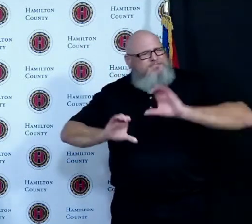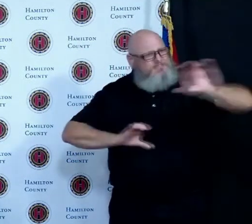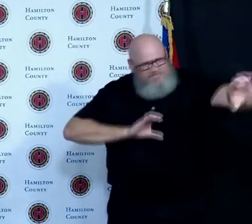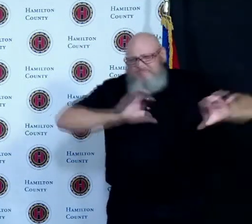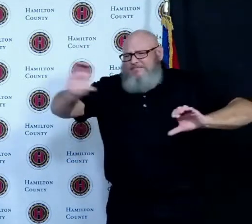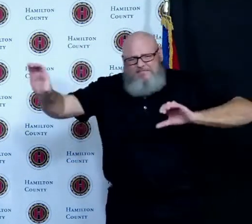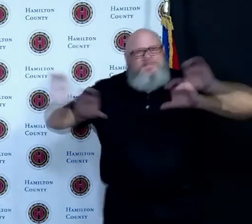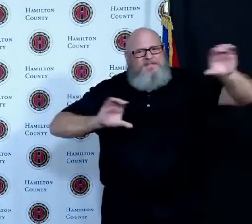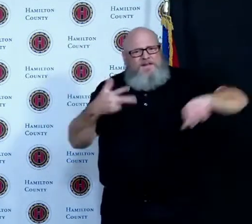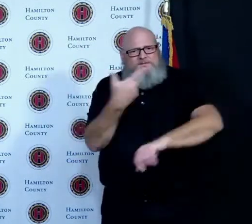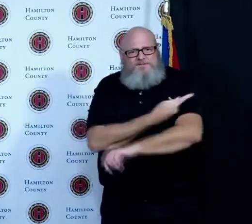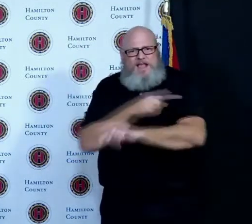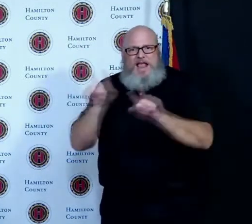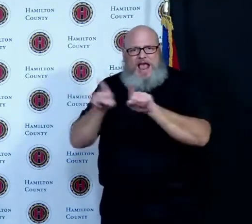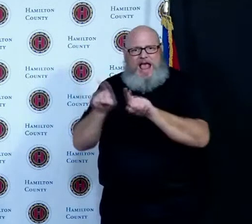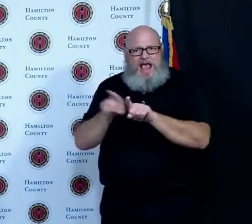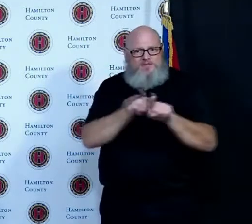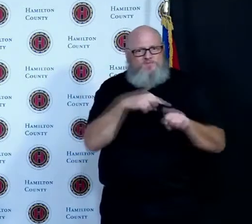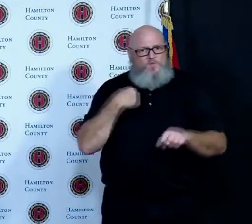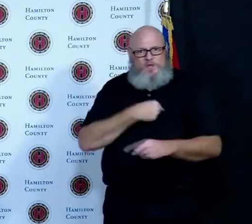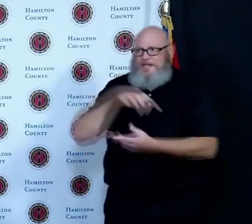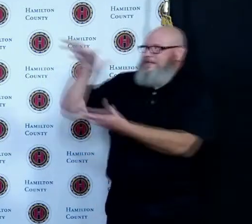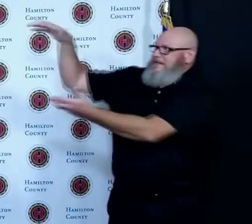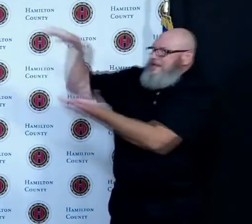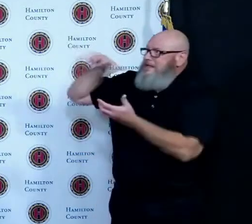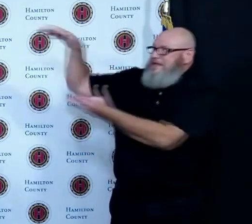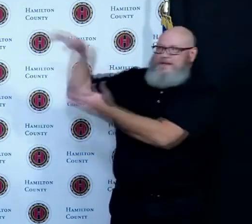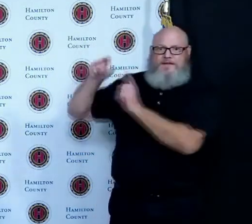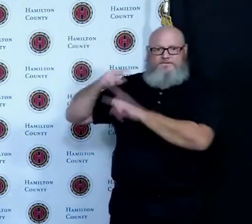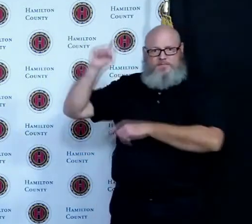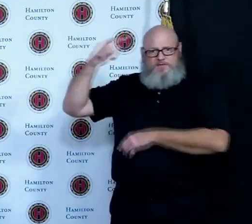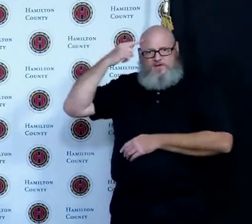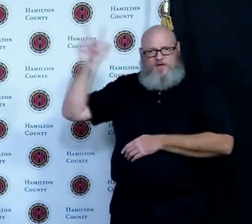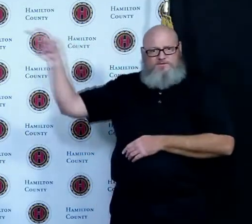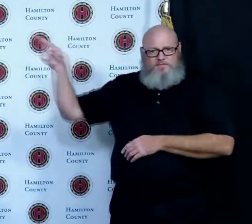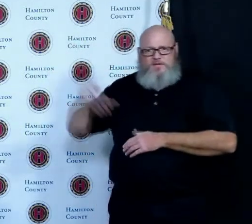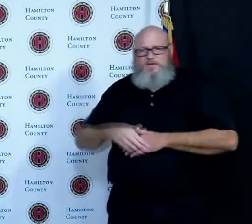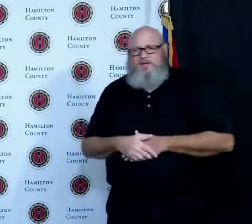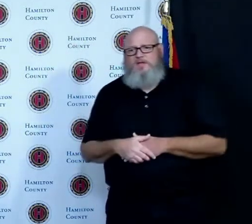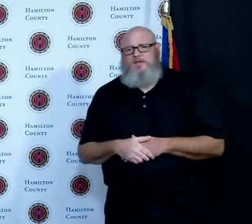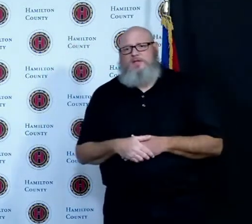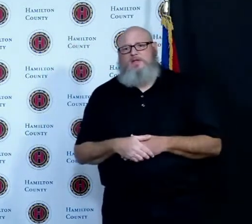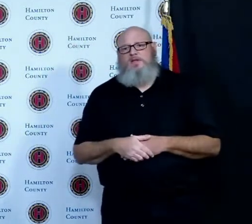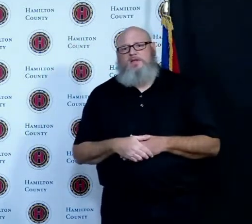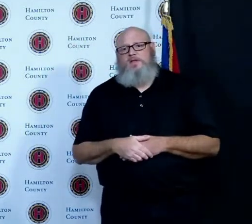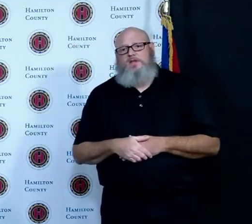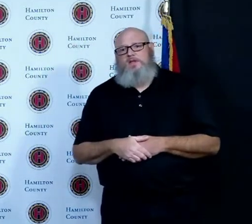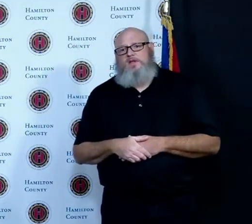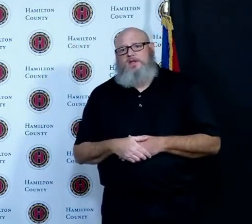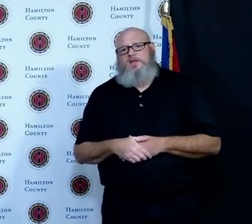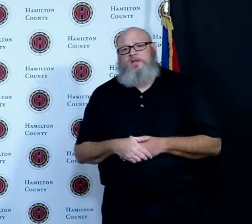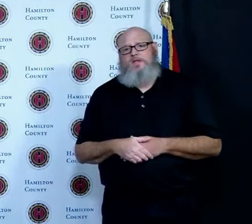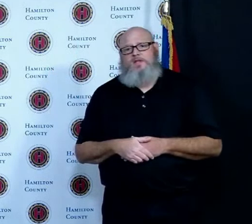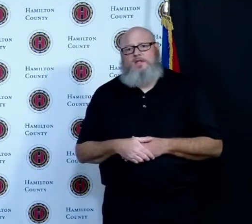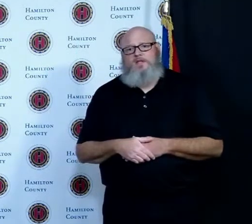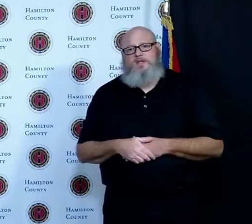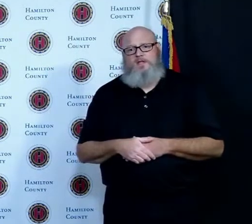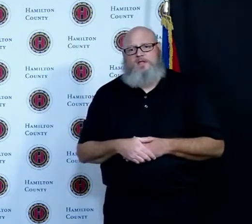so we're talking about health care workers those living in congregate settings and this work is well underway here in Hamilton County and throughout the state